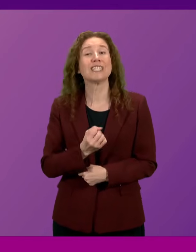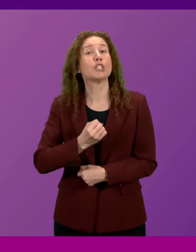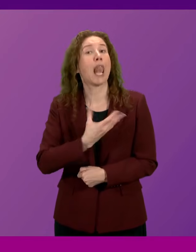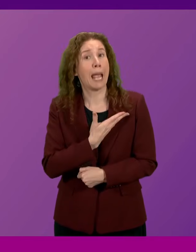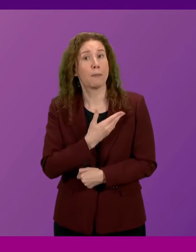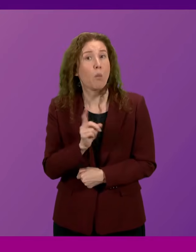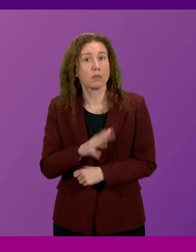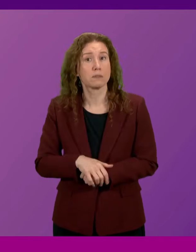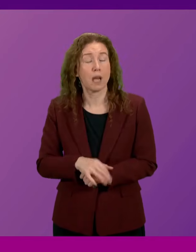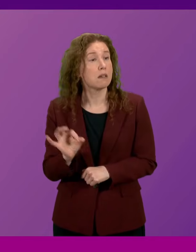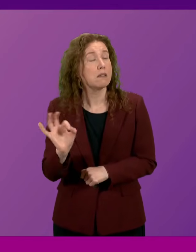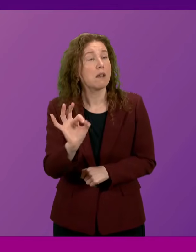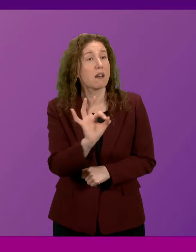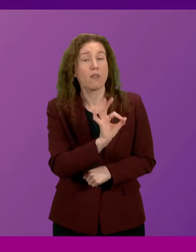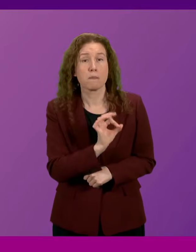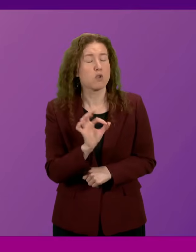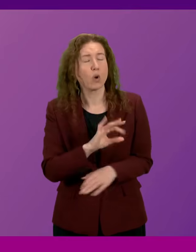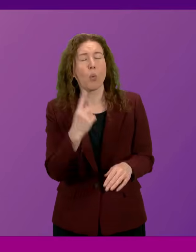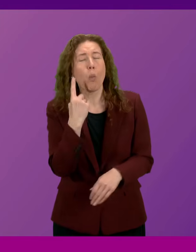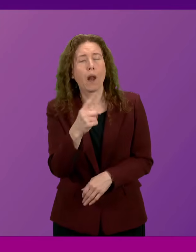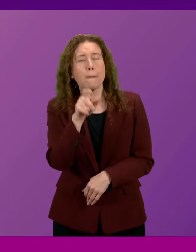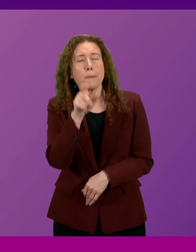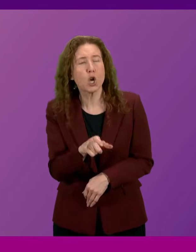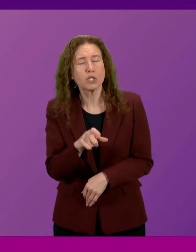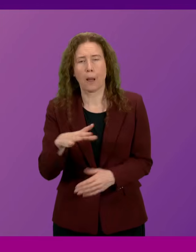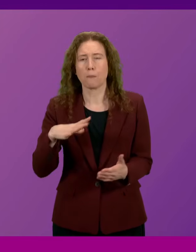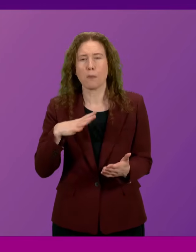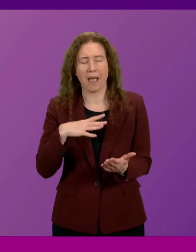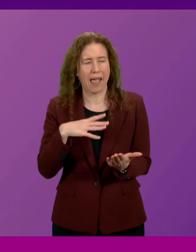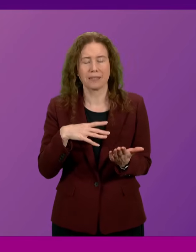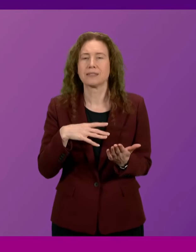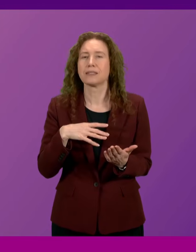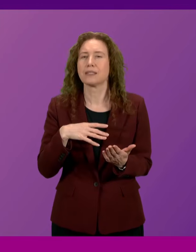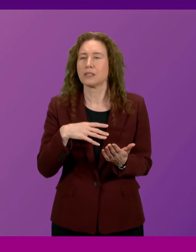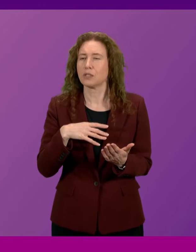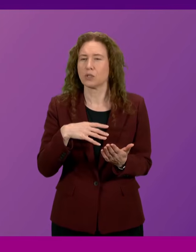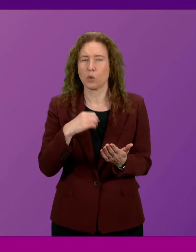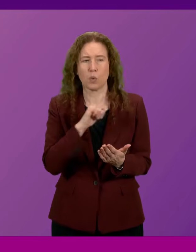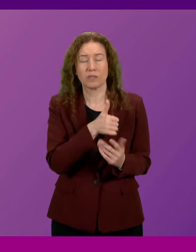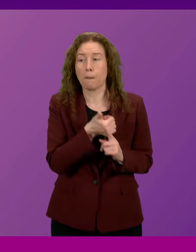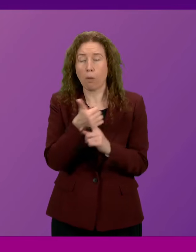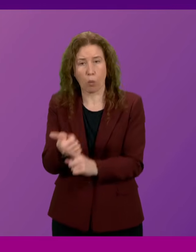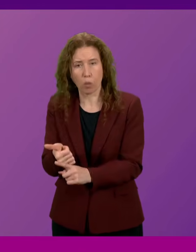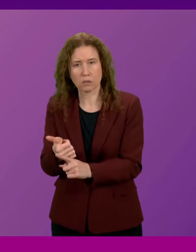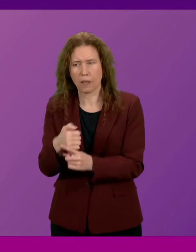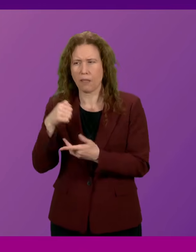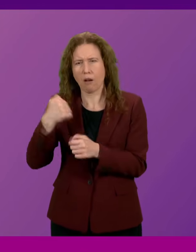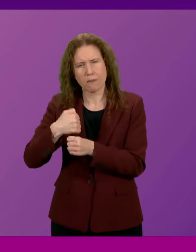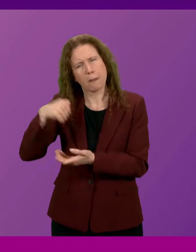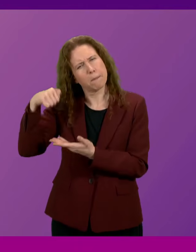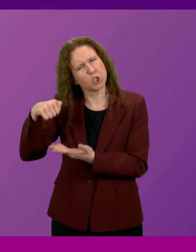none of them—not a single one—was prepared to put their support towards the Government’s budget,